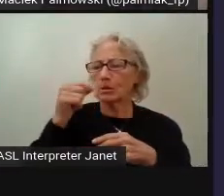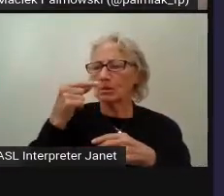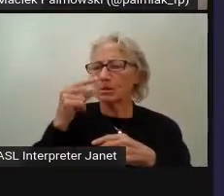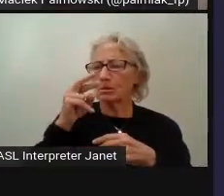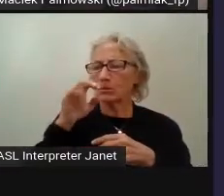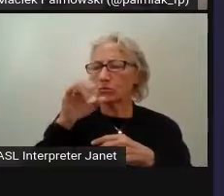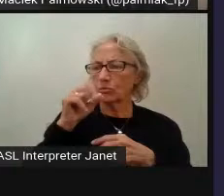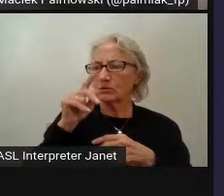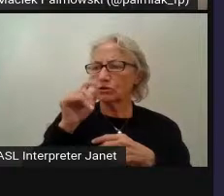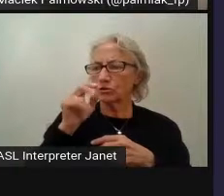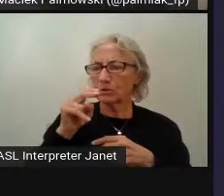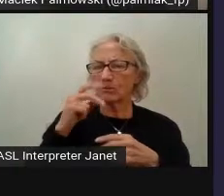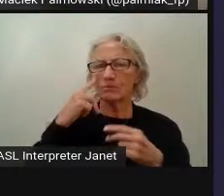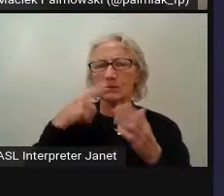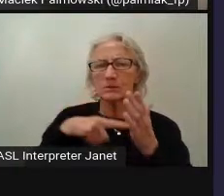something called regression.